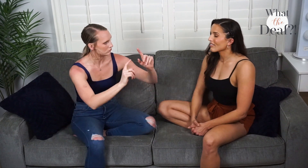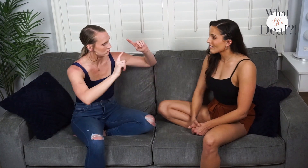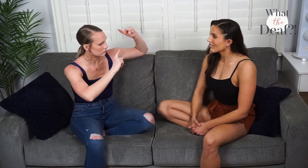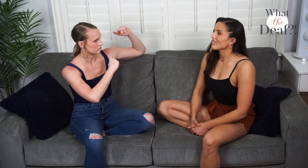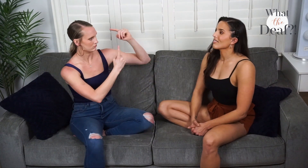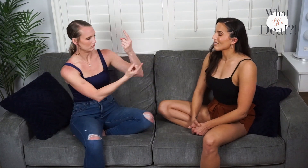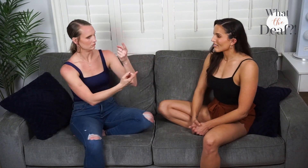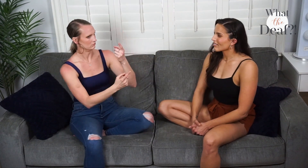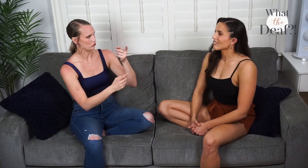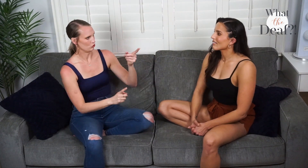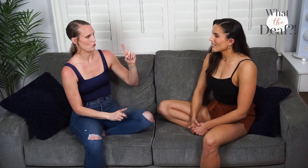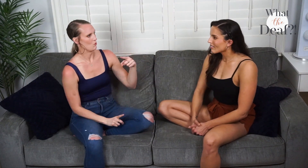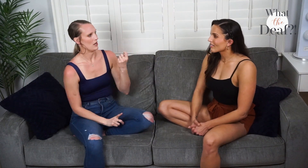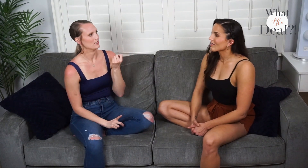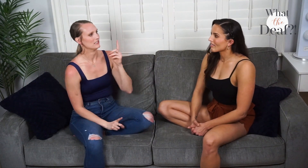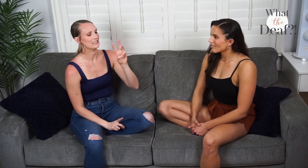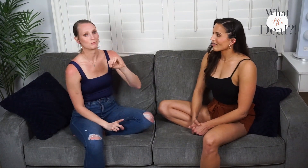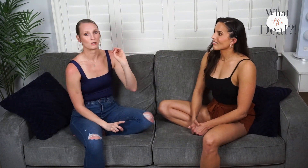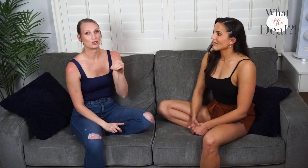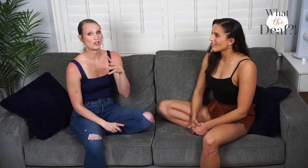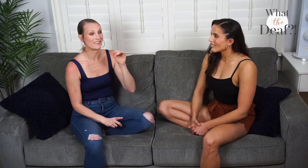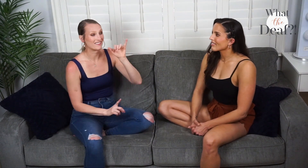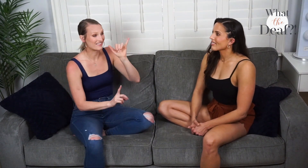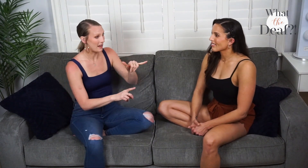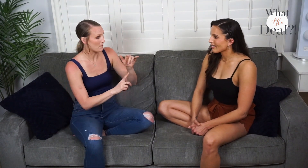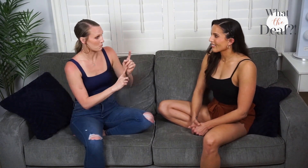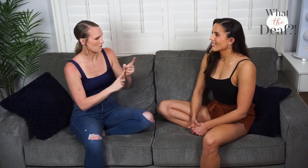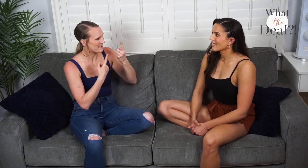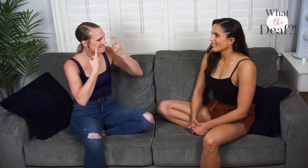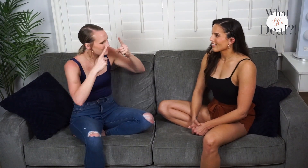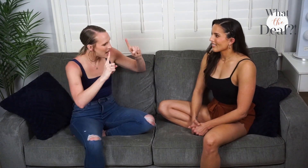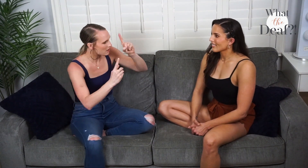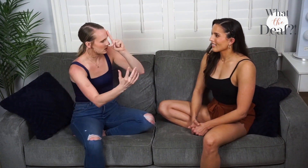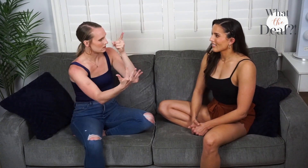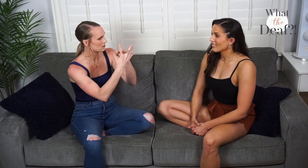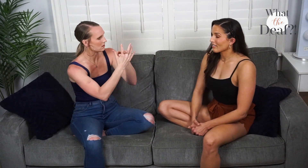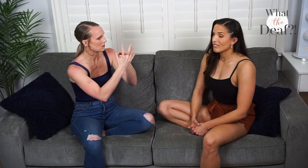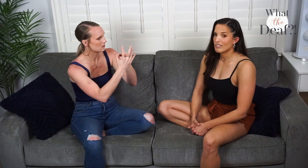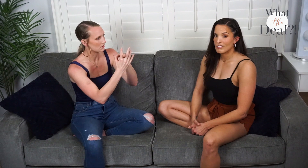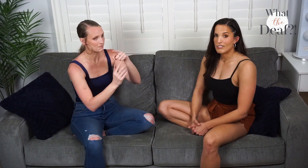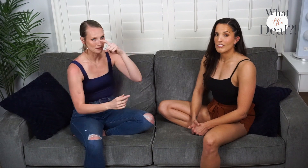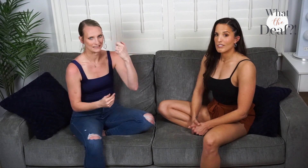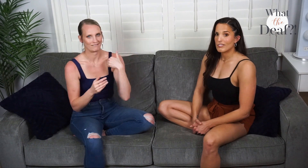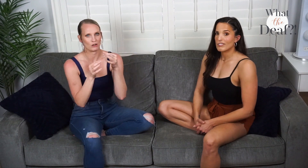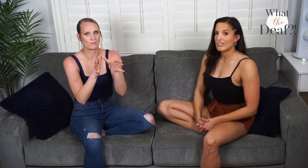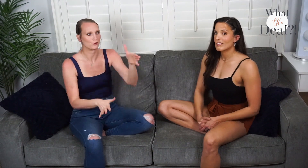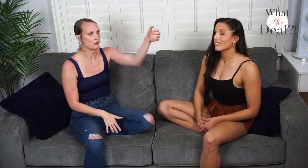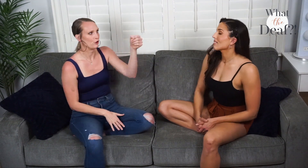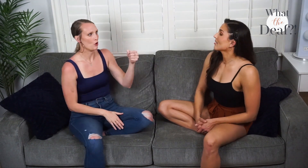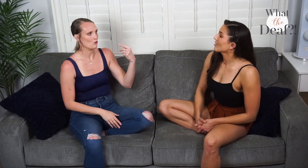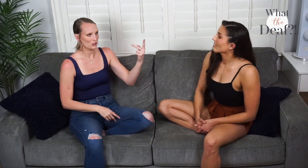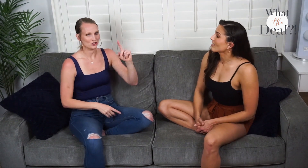All the conversations you've ever had with them, you only understood 60%. And that moment finally clicked for them because there was an interpreter there.